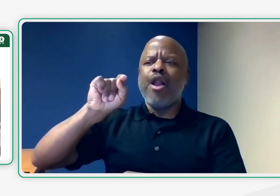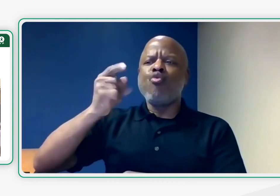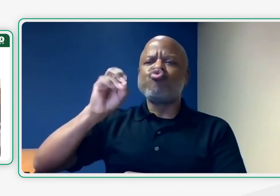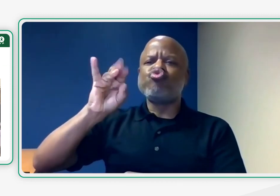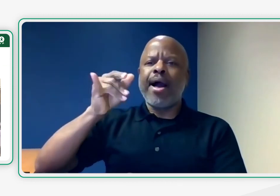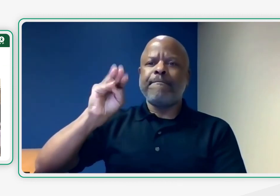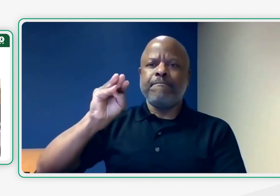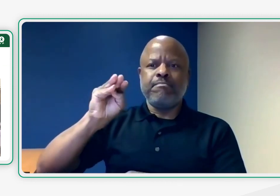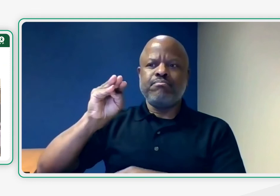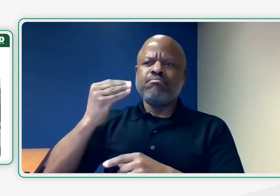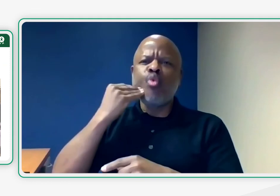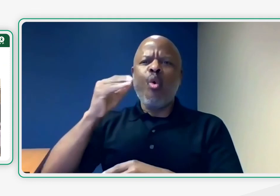And, you know, I met her through online dating.